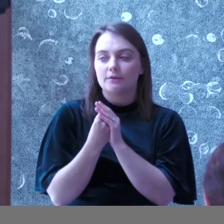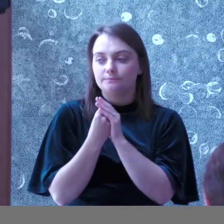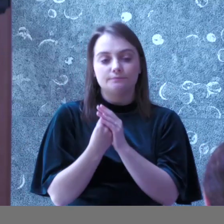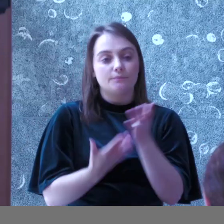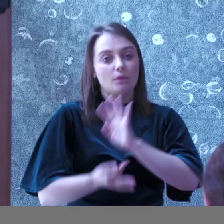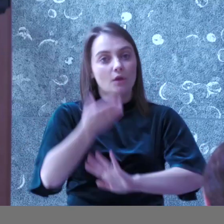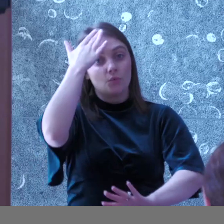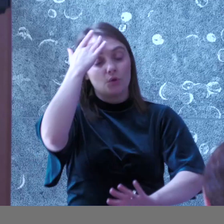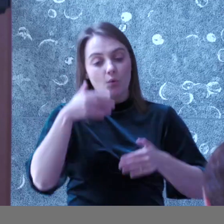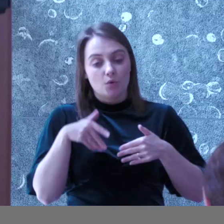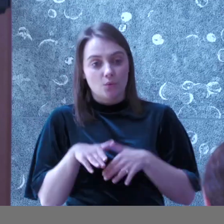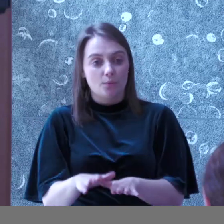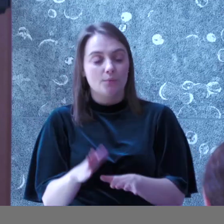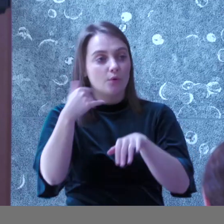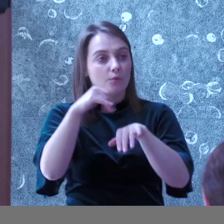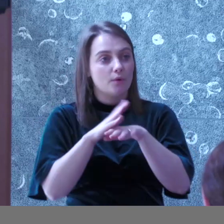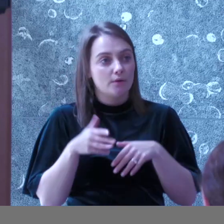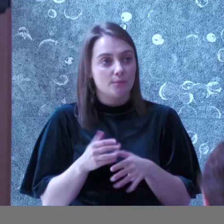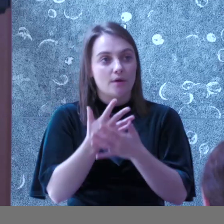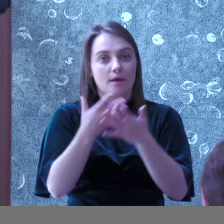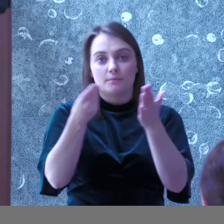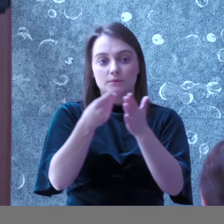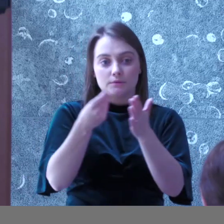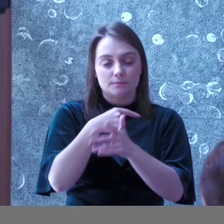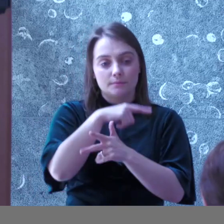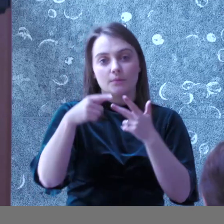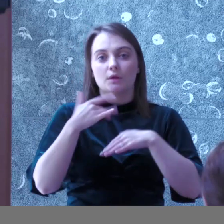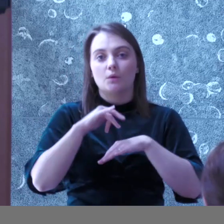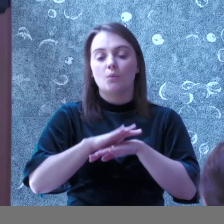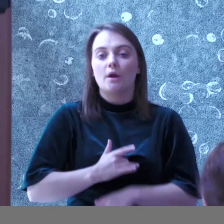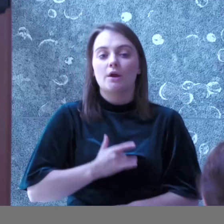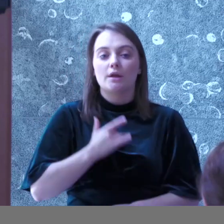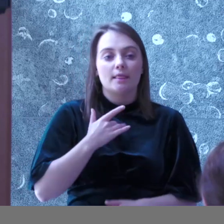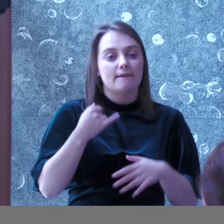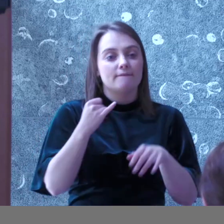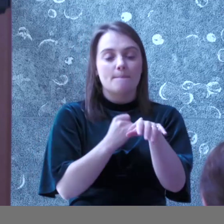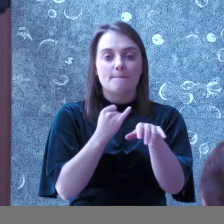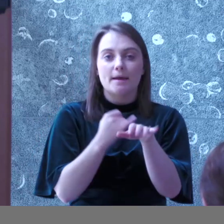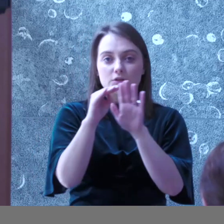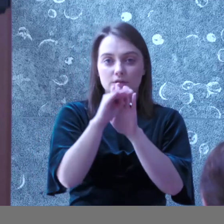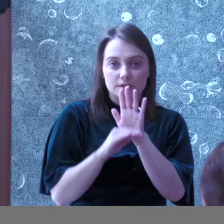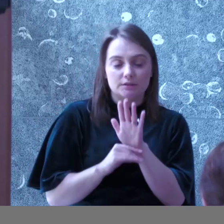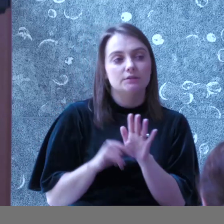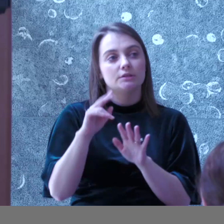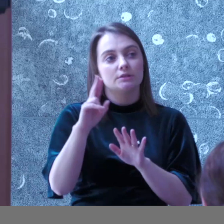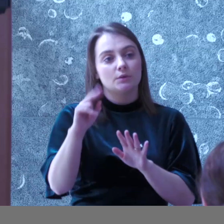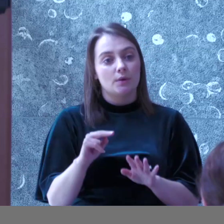born and where you were born and how much you make and where you live we have to be more proactive in